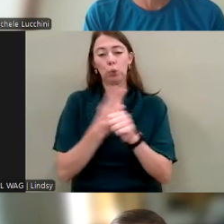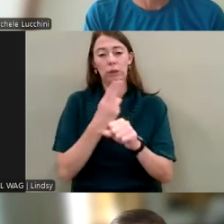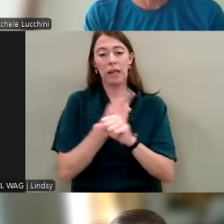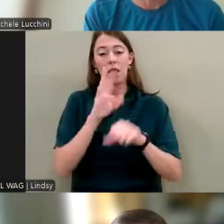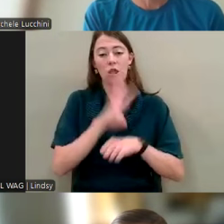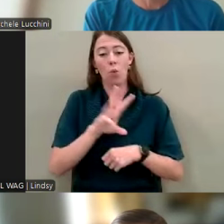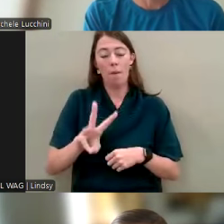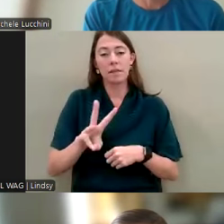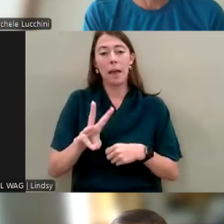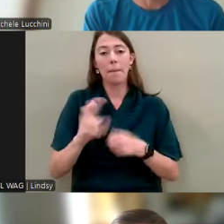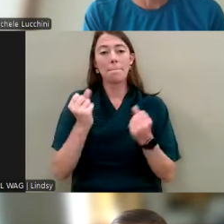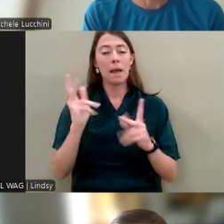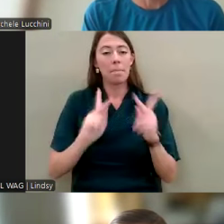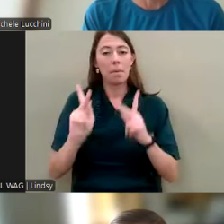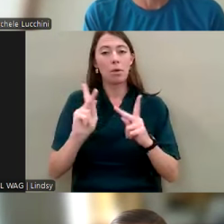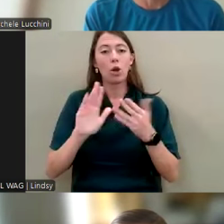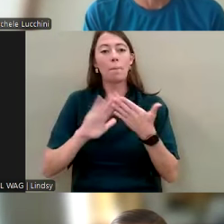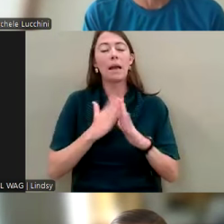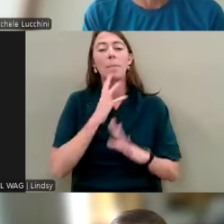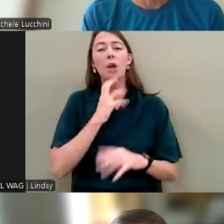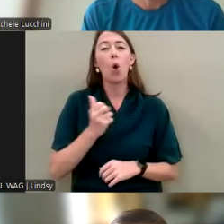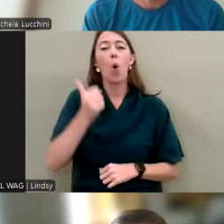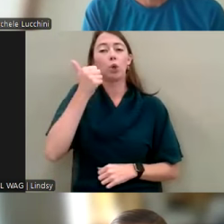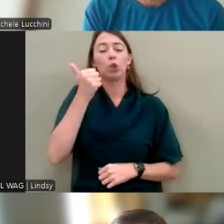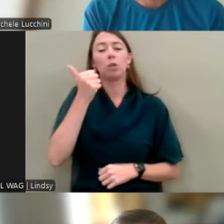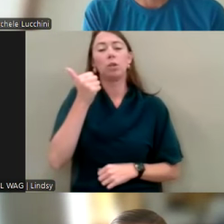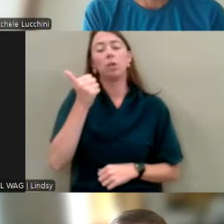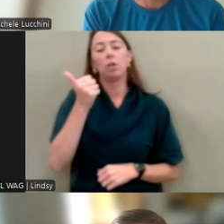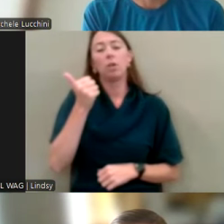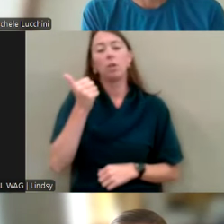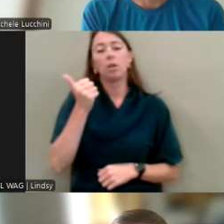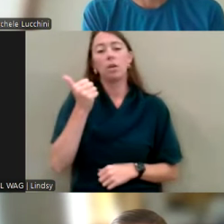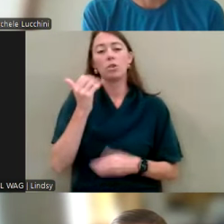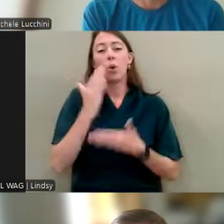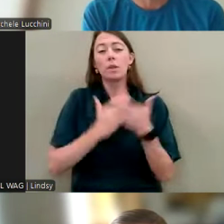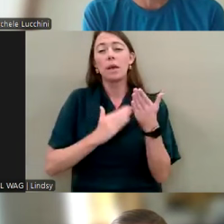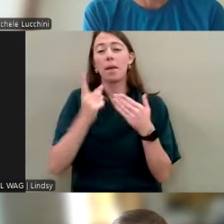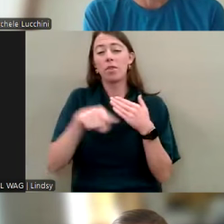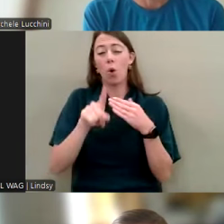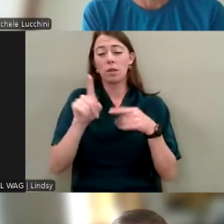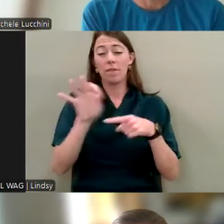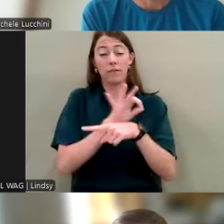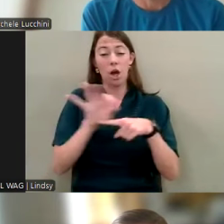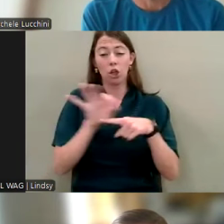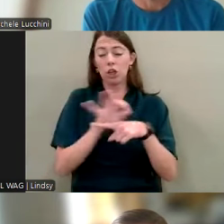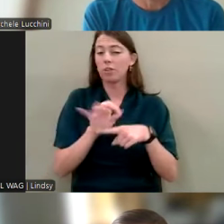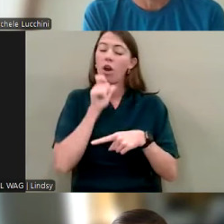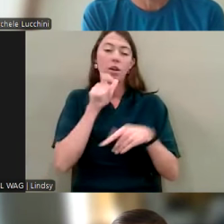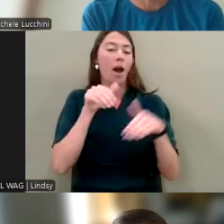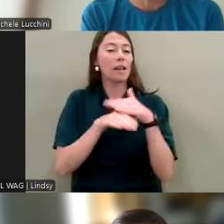function might be deteriorating over time. Consider additionally the disabilities are